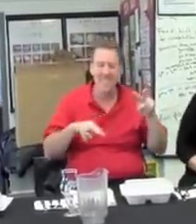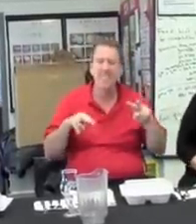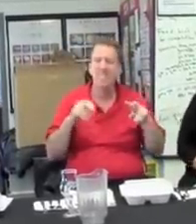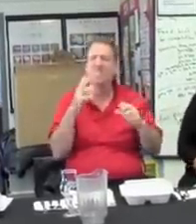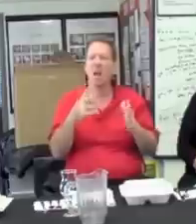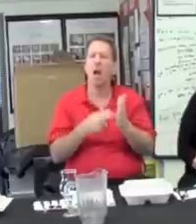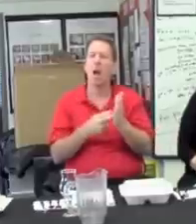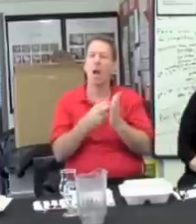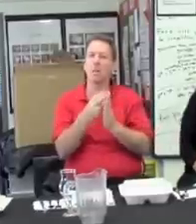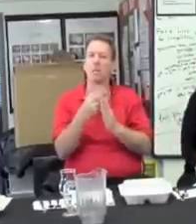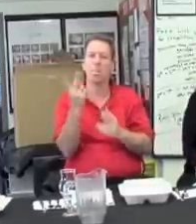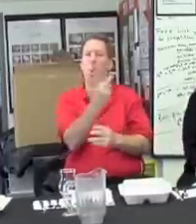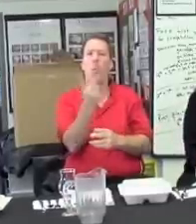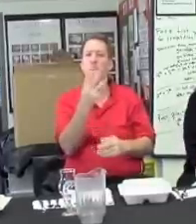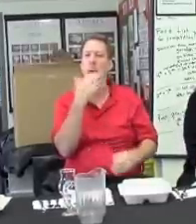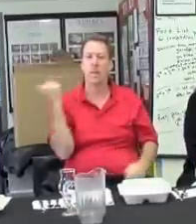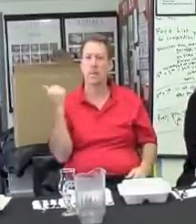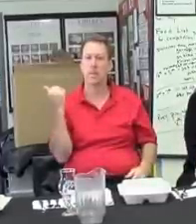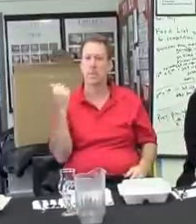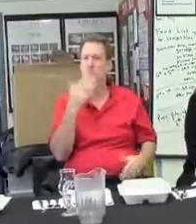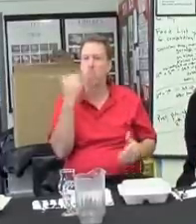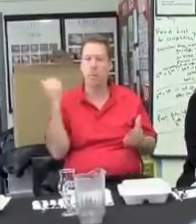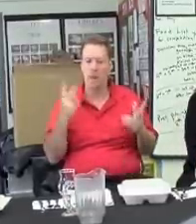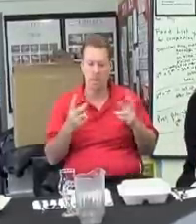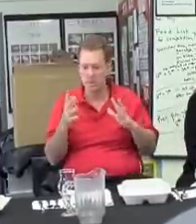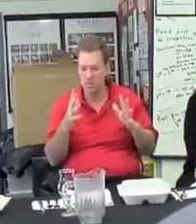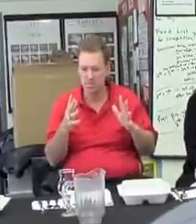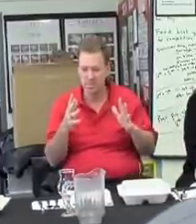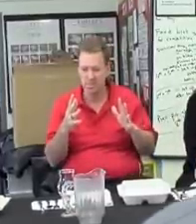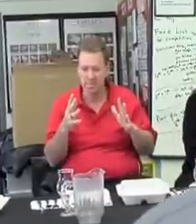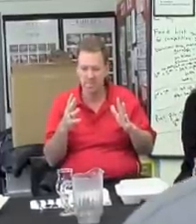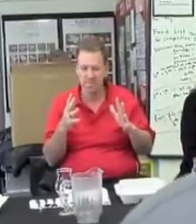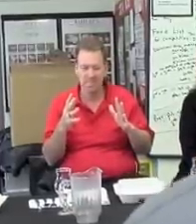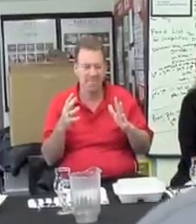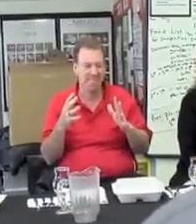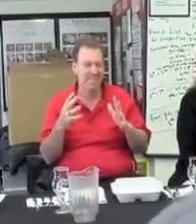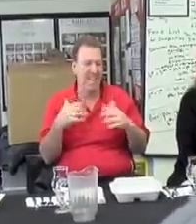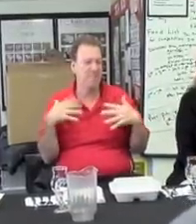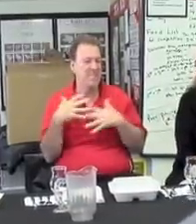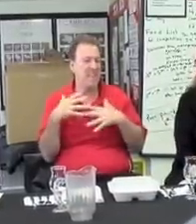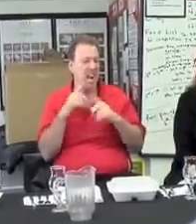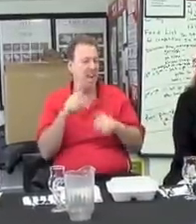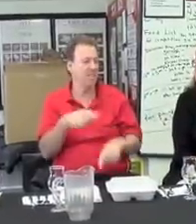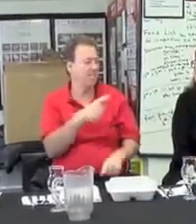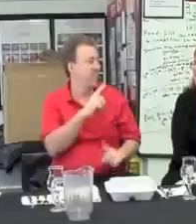To be honest, you both are the best! The final results are ... I'm too scared to answer ...